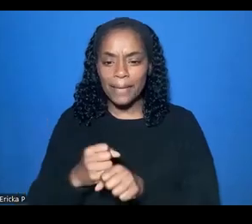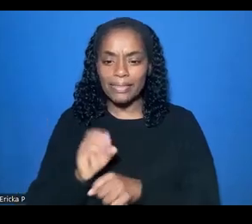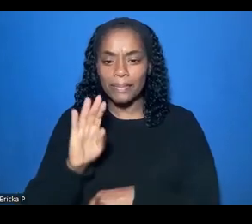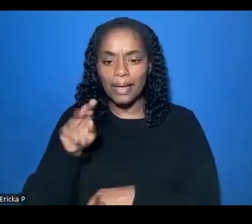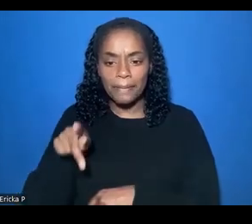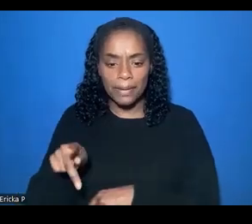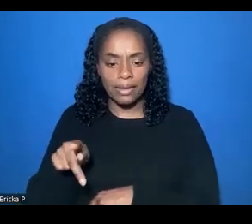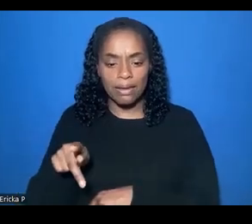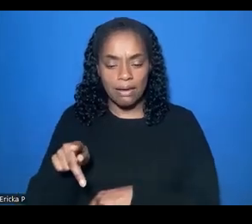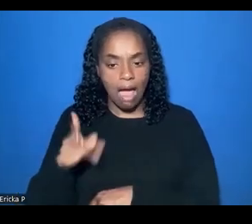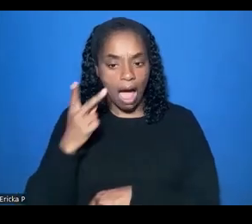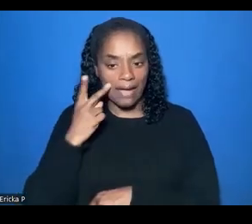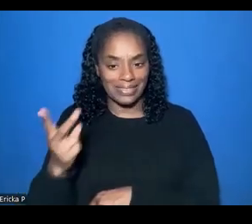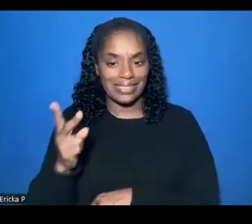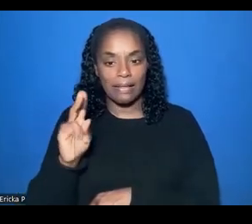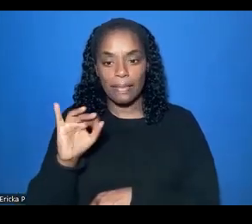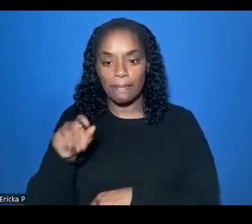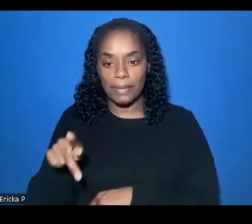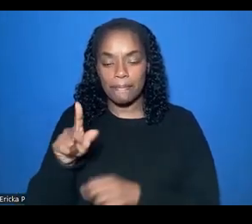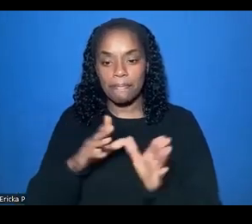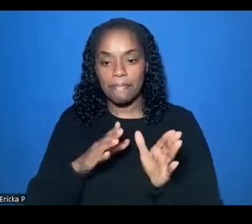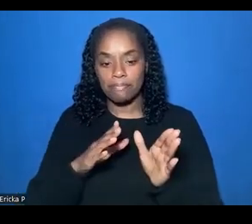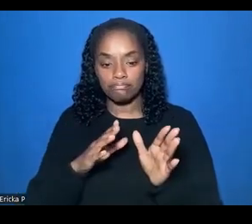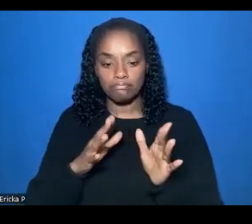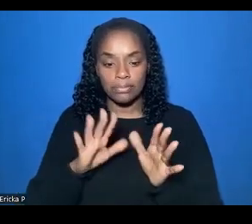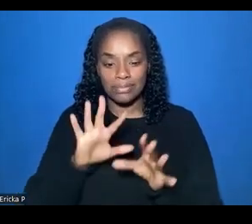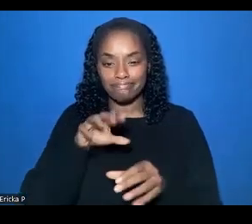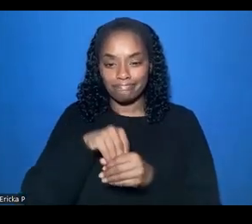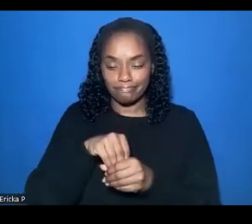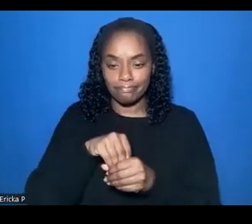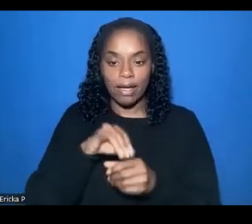I have seen behavior support plans as part of the IEP, but I have also